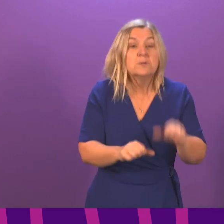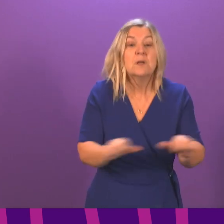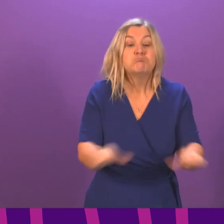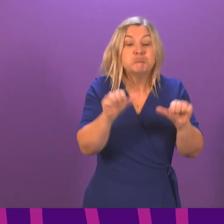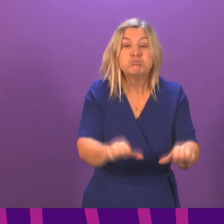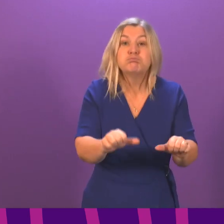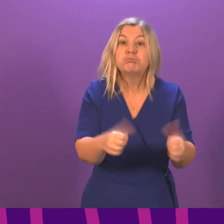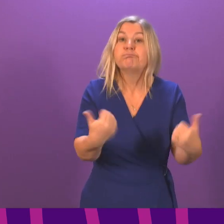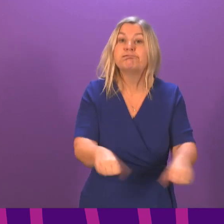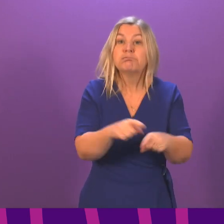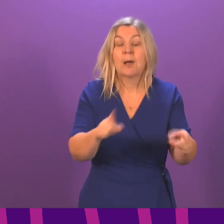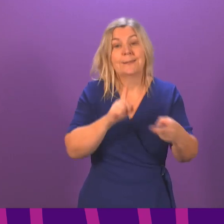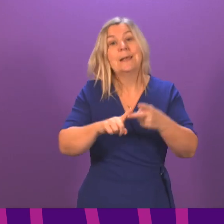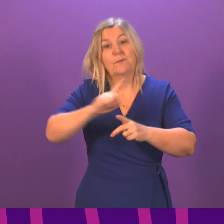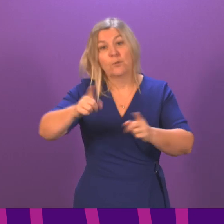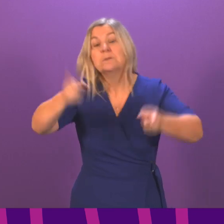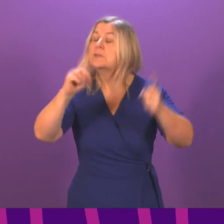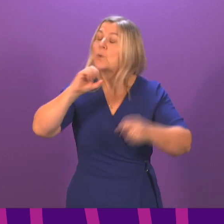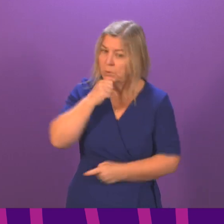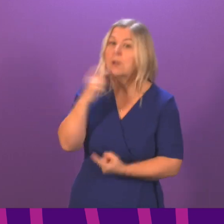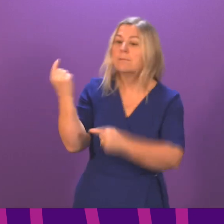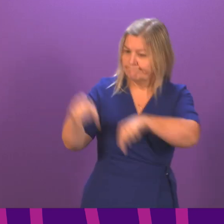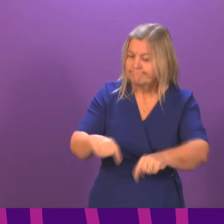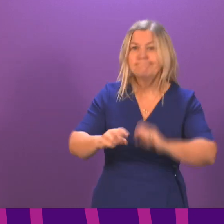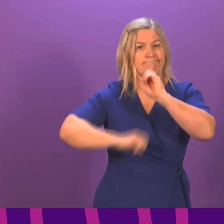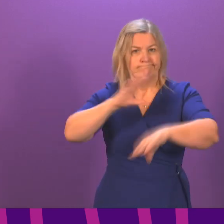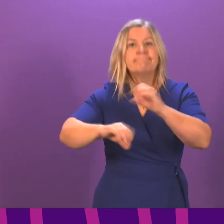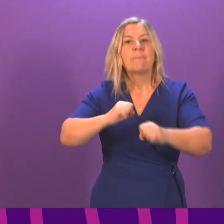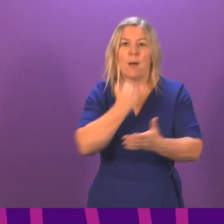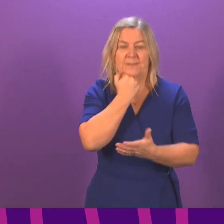the Deputy First Minister will update Parliament about the outcome.